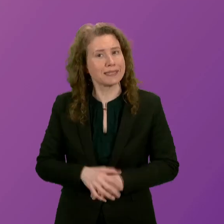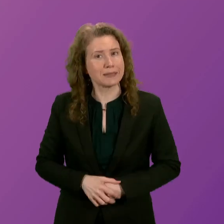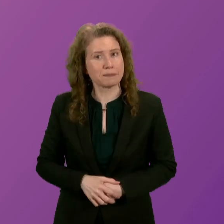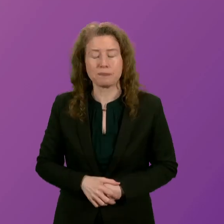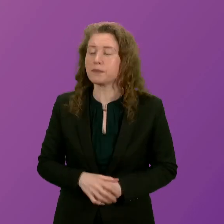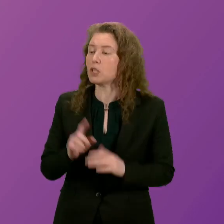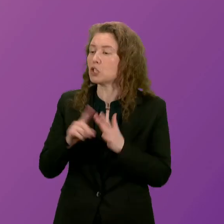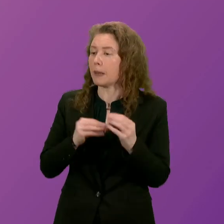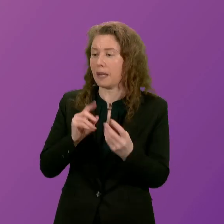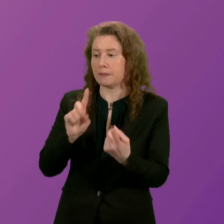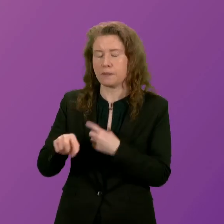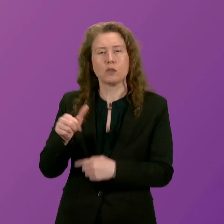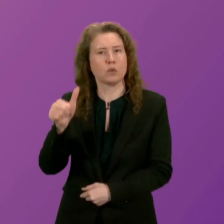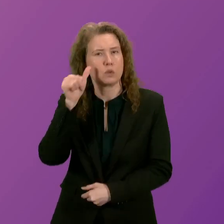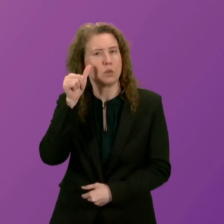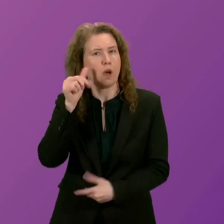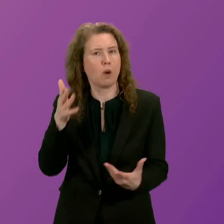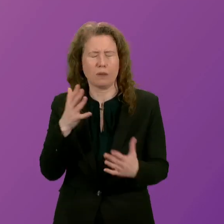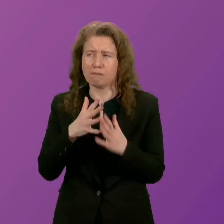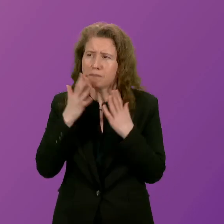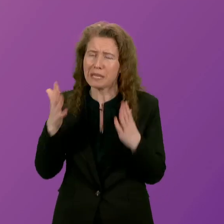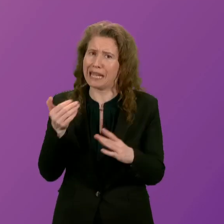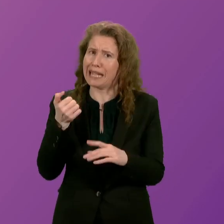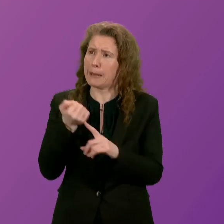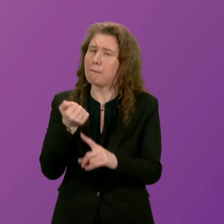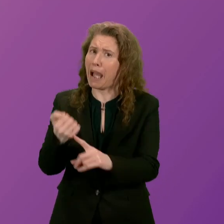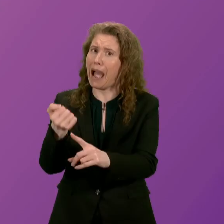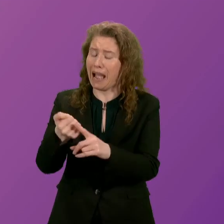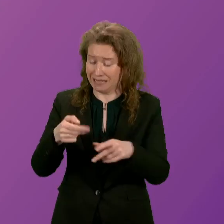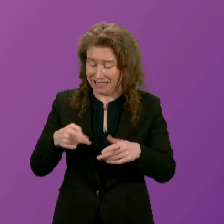The First Minister will be aware of the huge impact that the closure of the A83